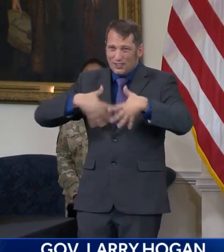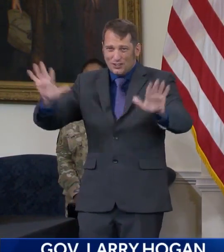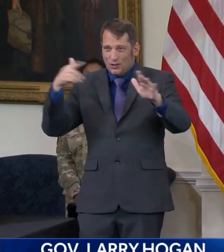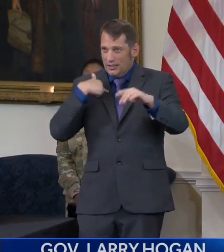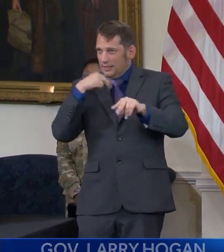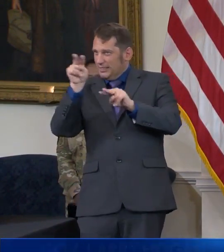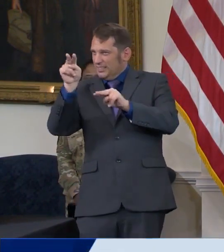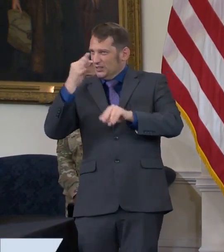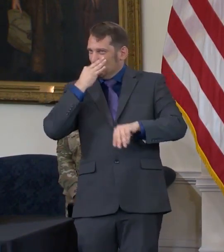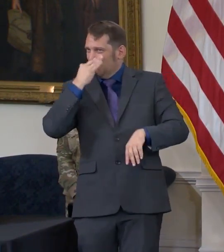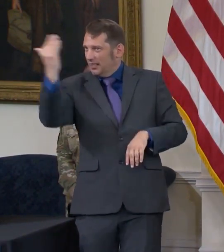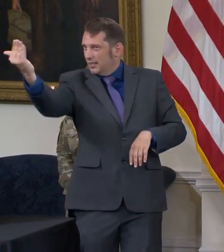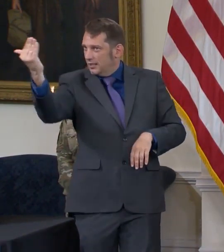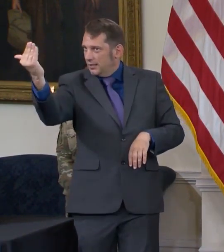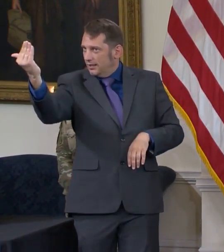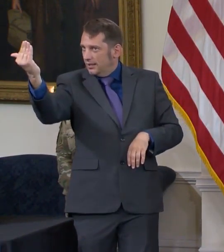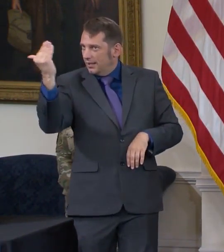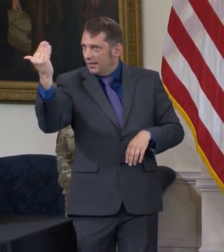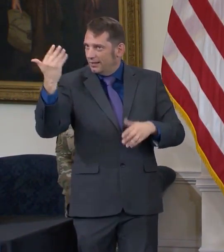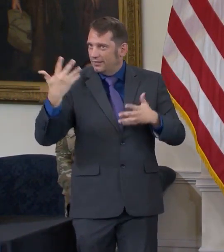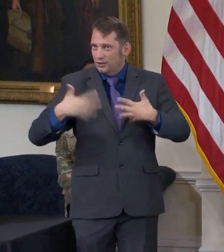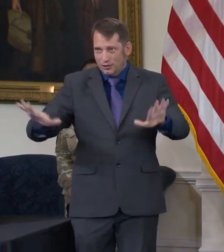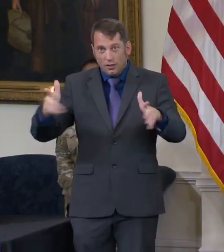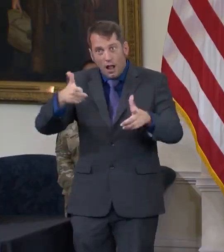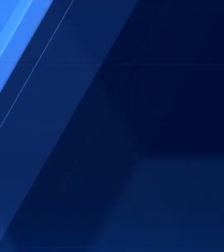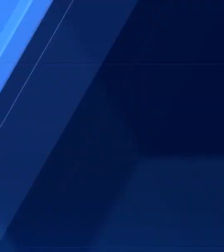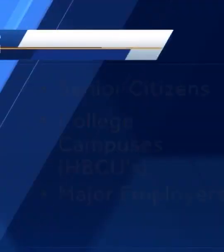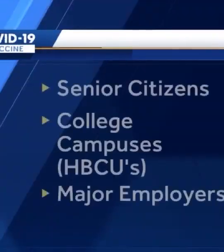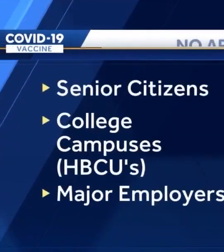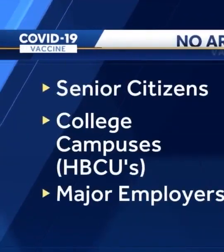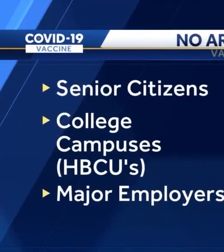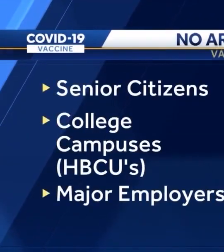WE ARE CLOSE TO THE LIGHT AT THE END OF THE TUNNEL.